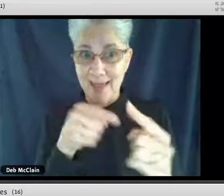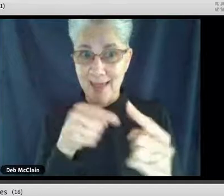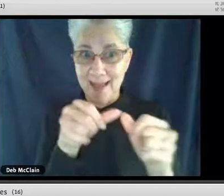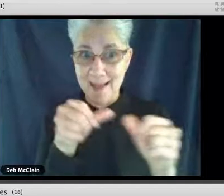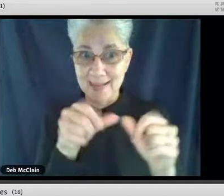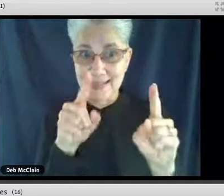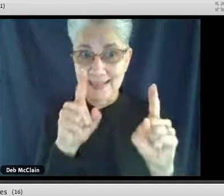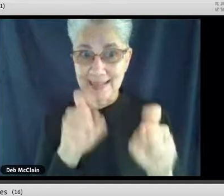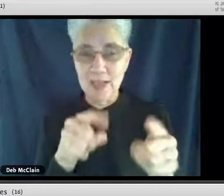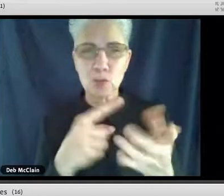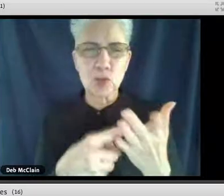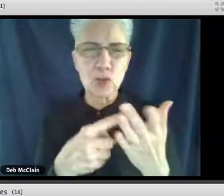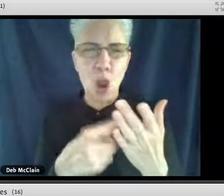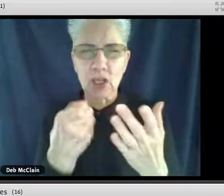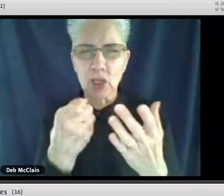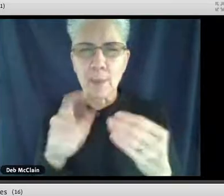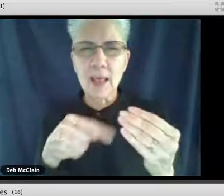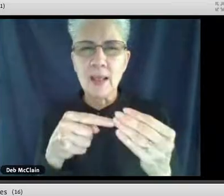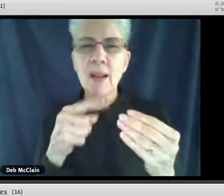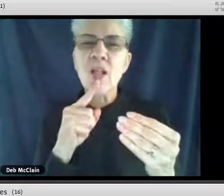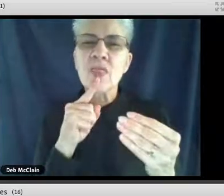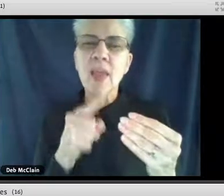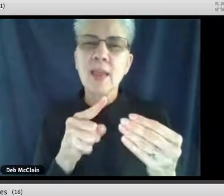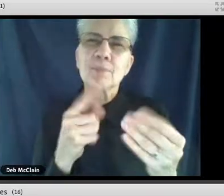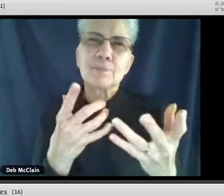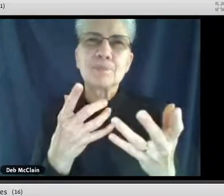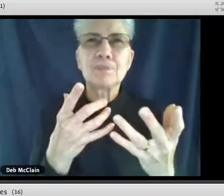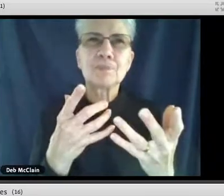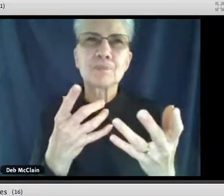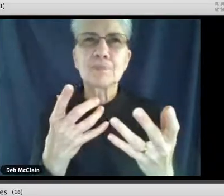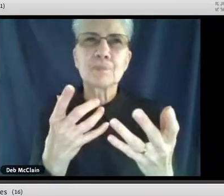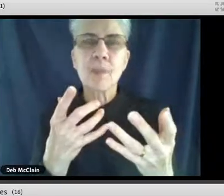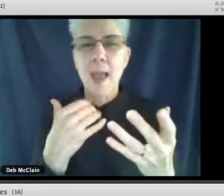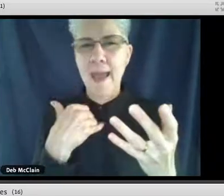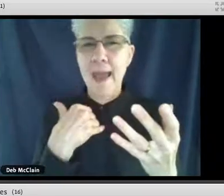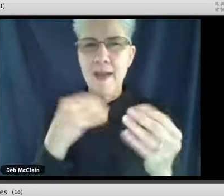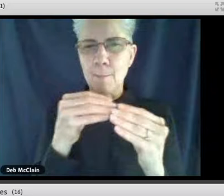and you talk to them a little bit that they'll have some more information.